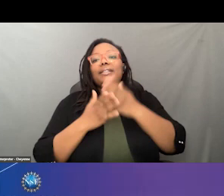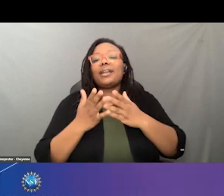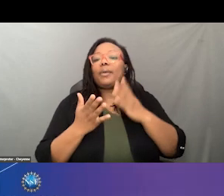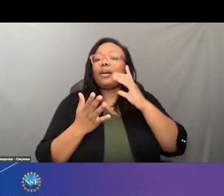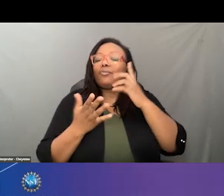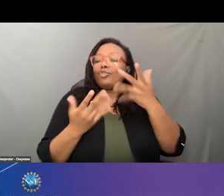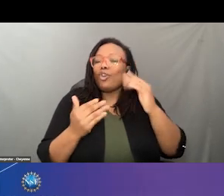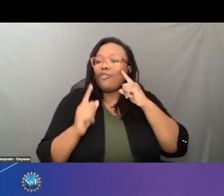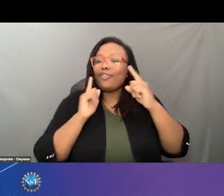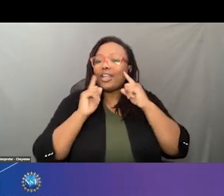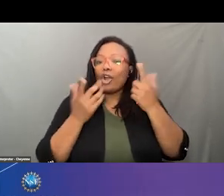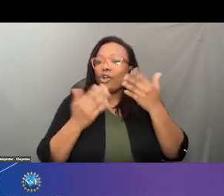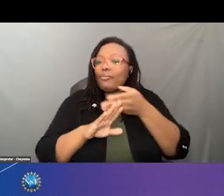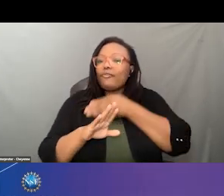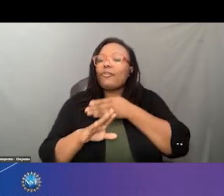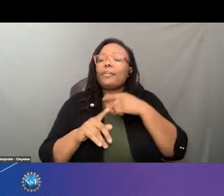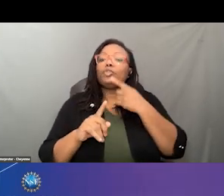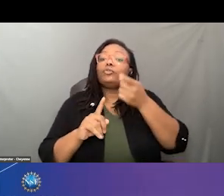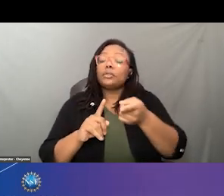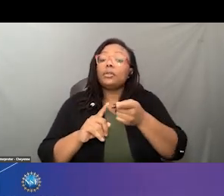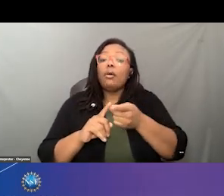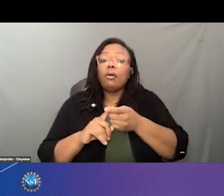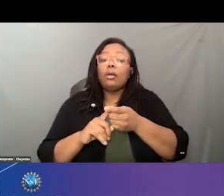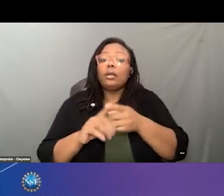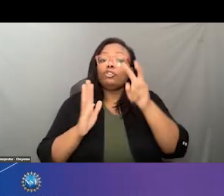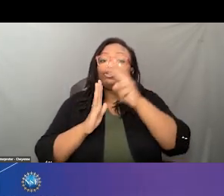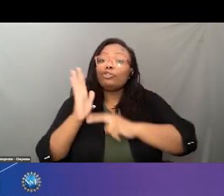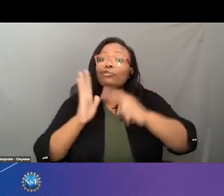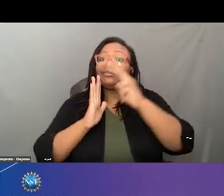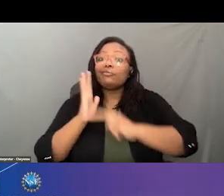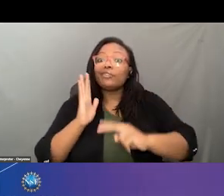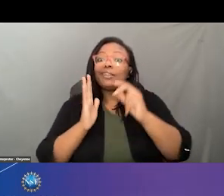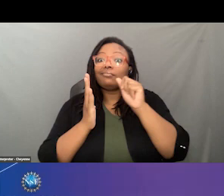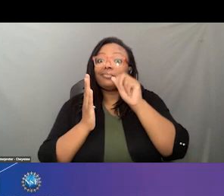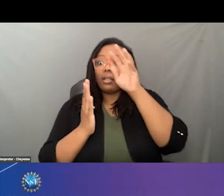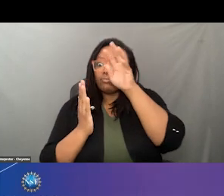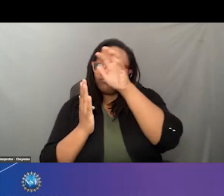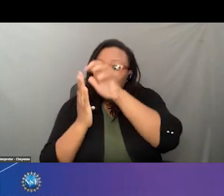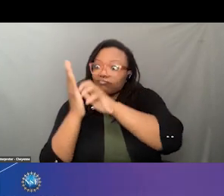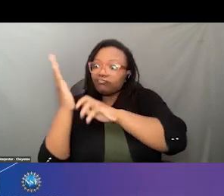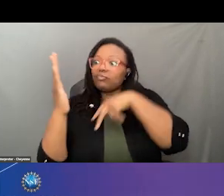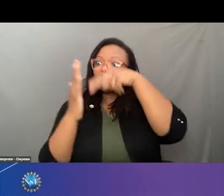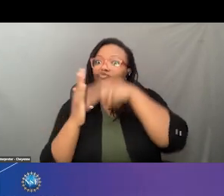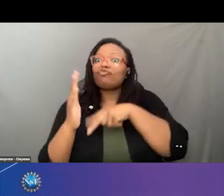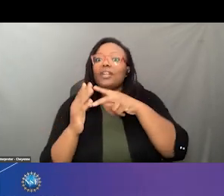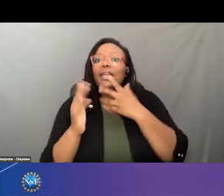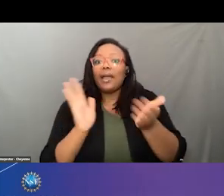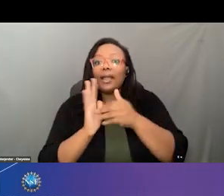that you already have heard and that you have been told to read, read, read the policy,